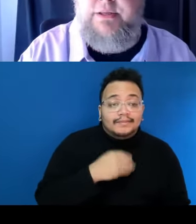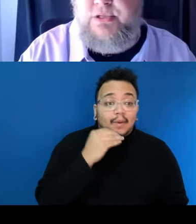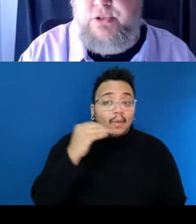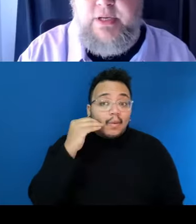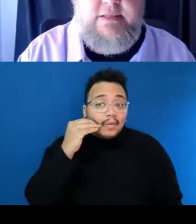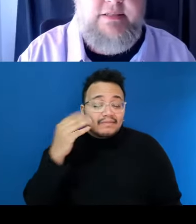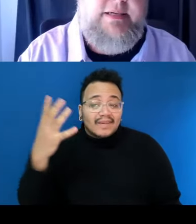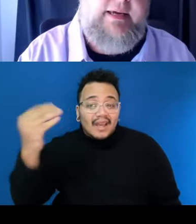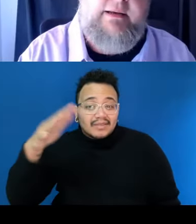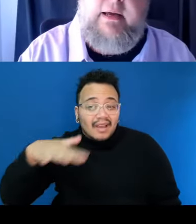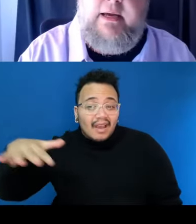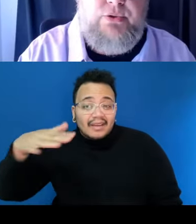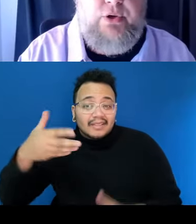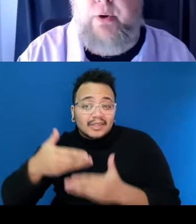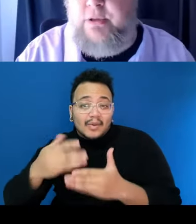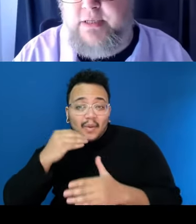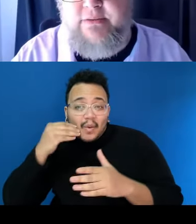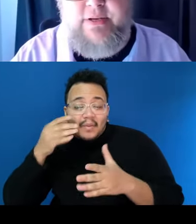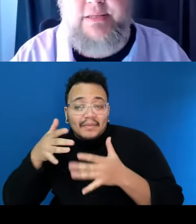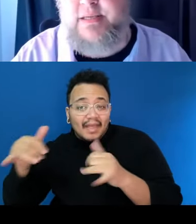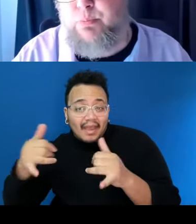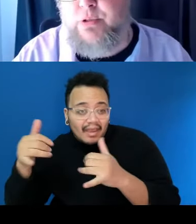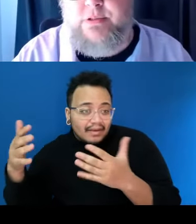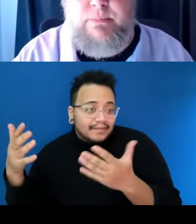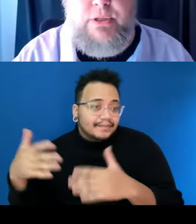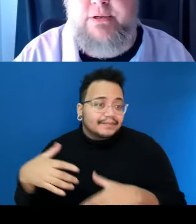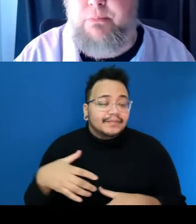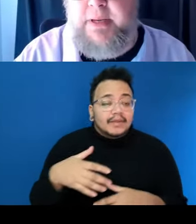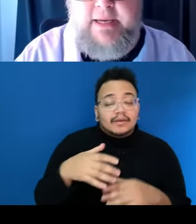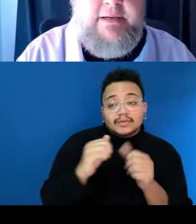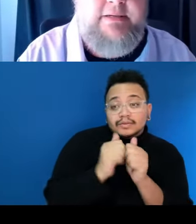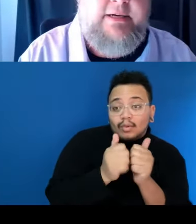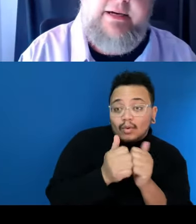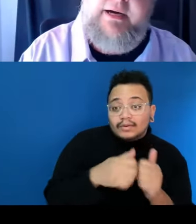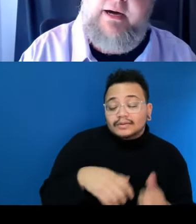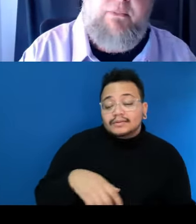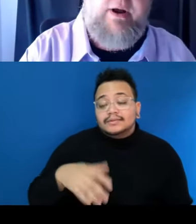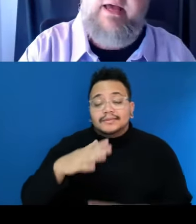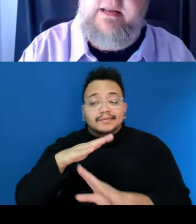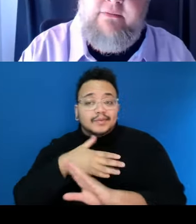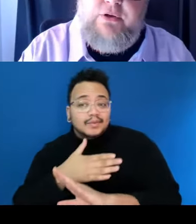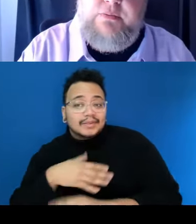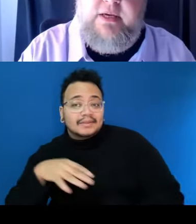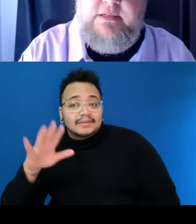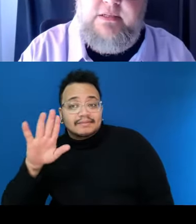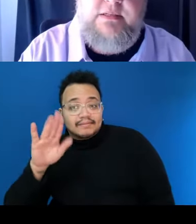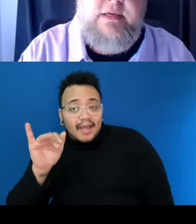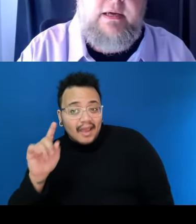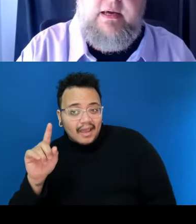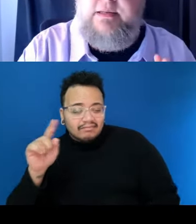on the streets, in extracurricular activities like sports or music or band or any of those places.